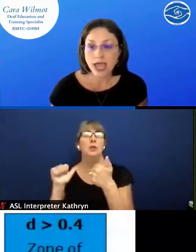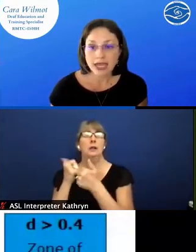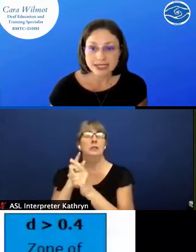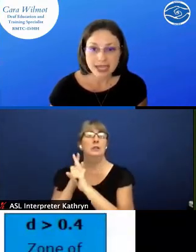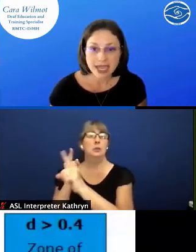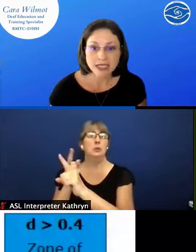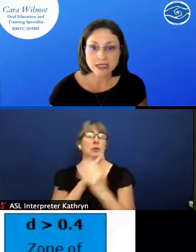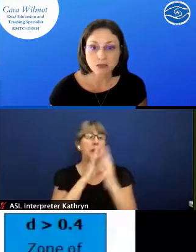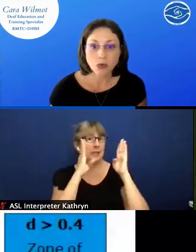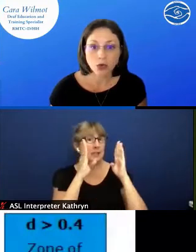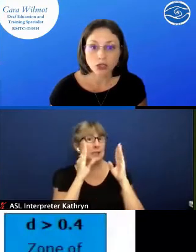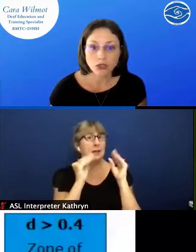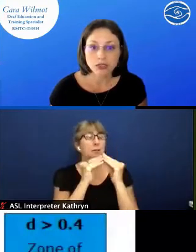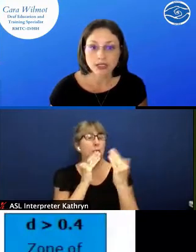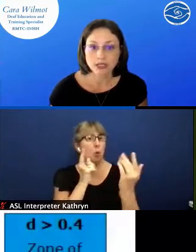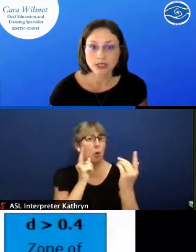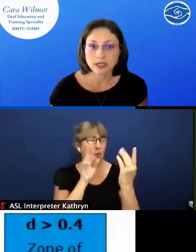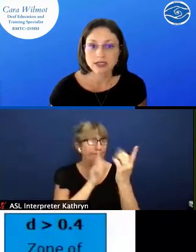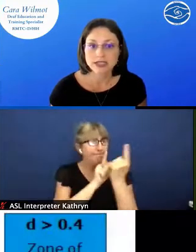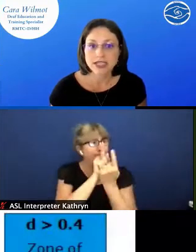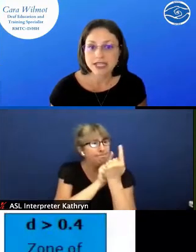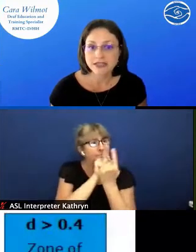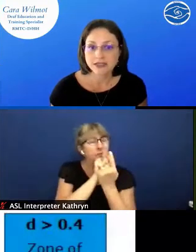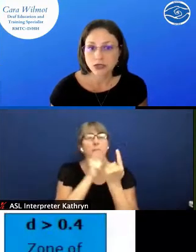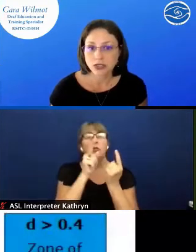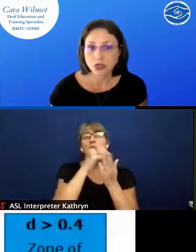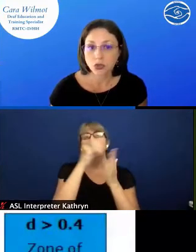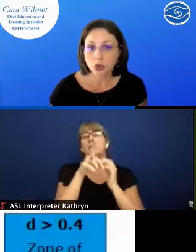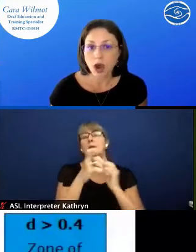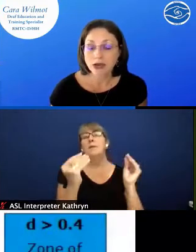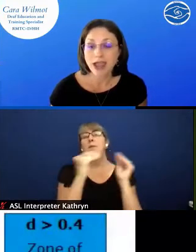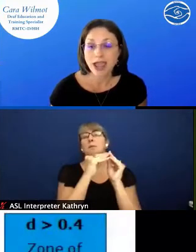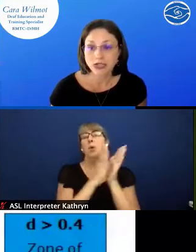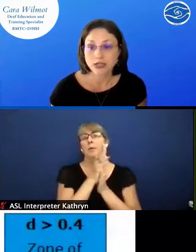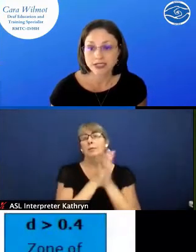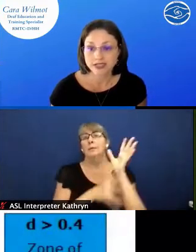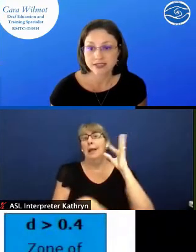and attend more closely to the needs of students who require extra assistance.